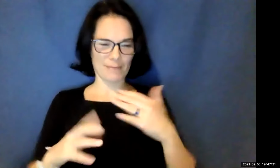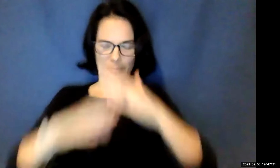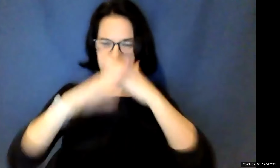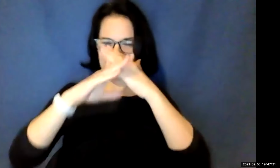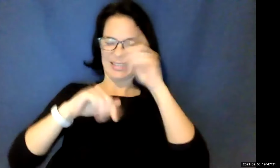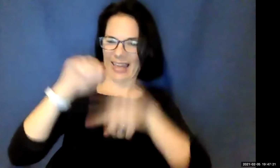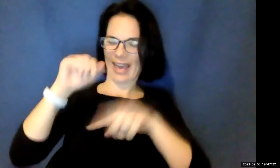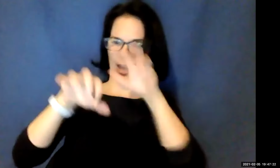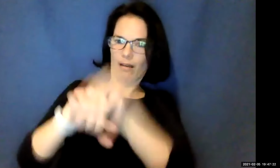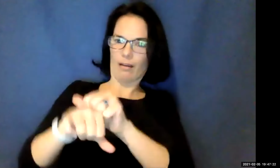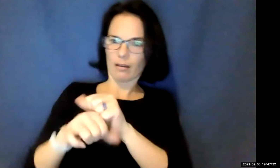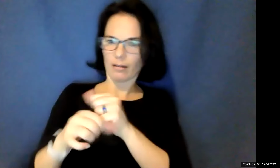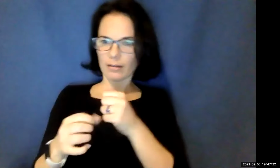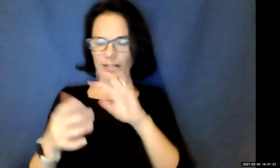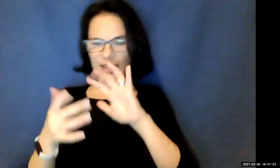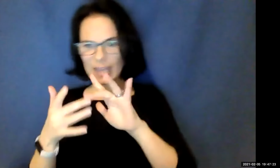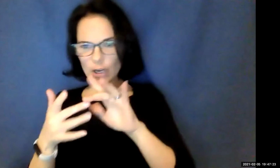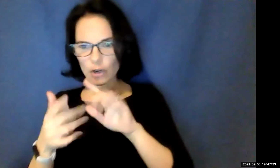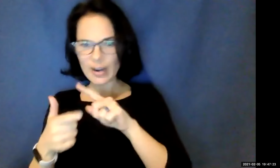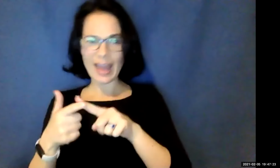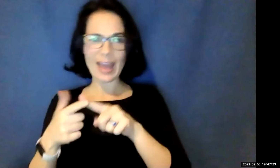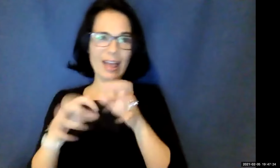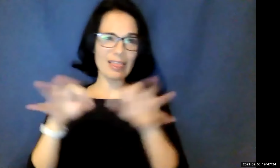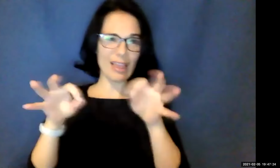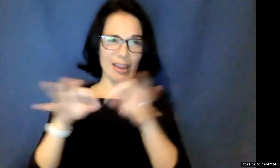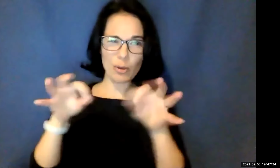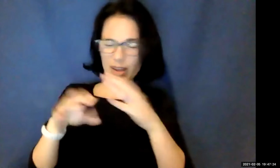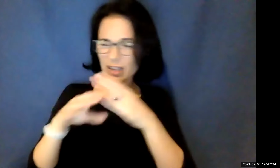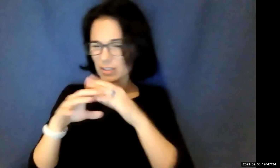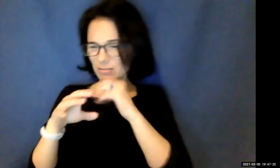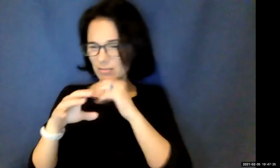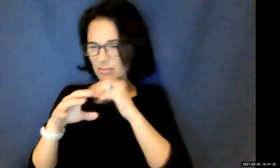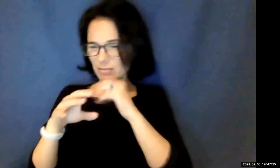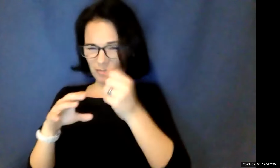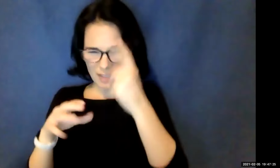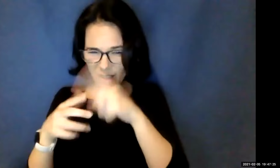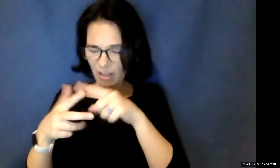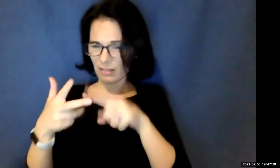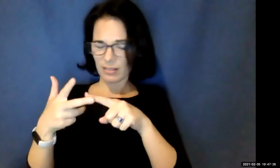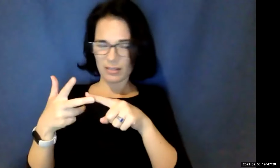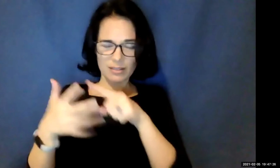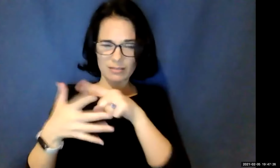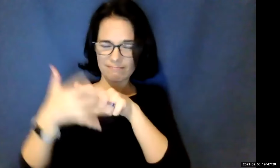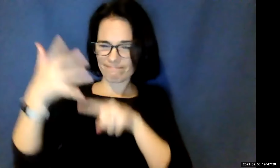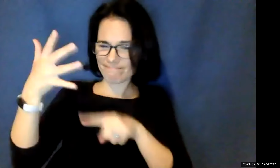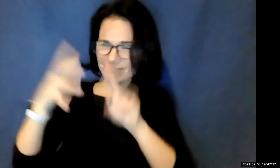that’s not even including, you know, language barriers and other things. So –